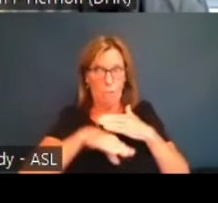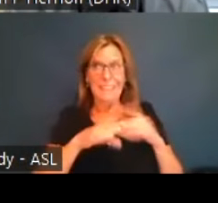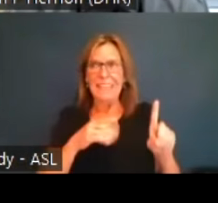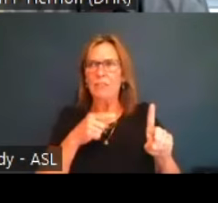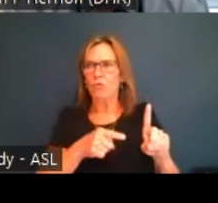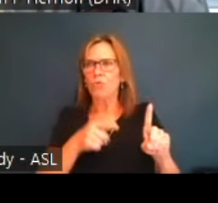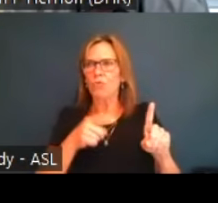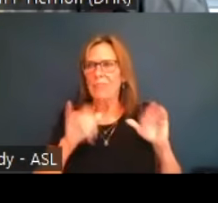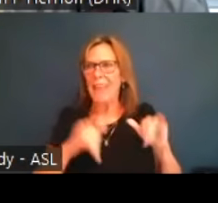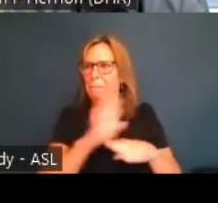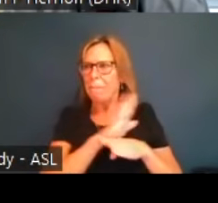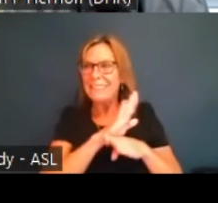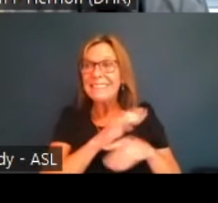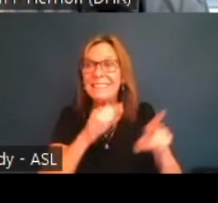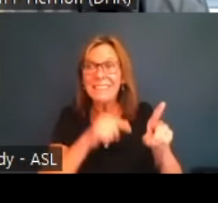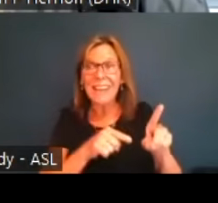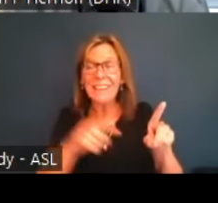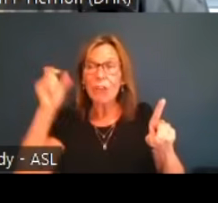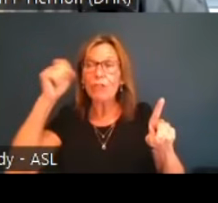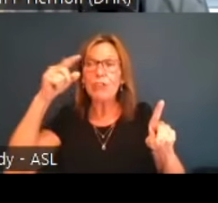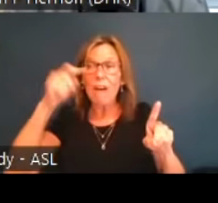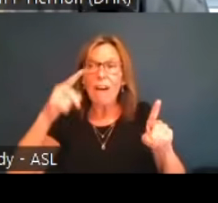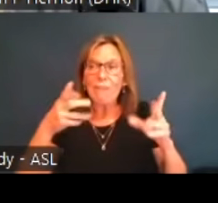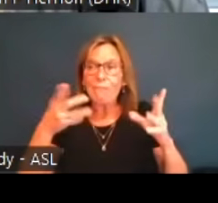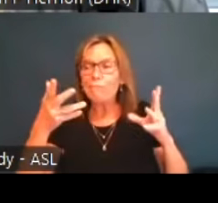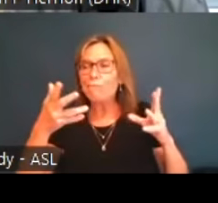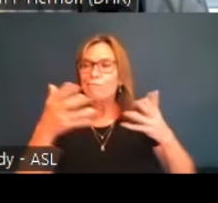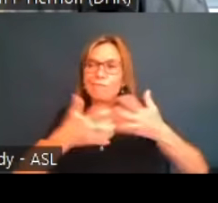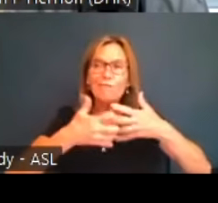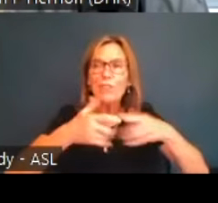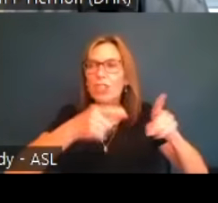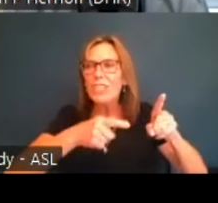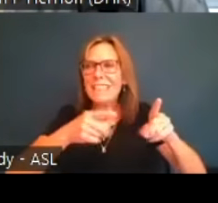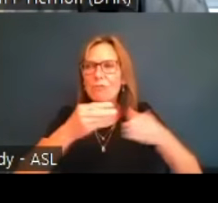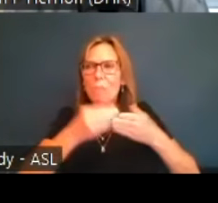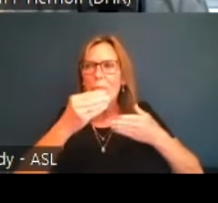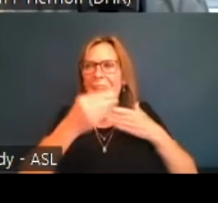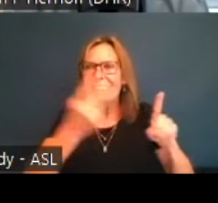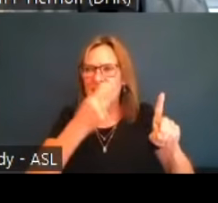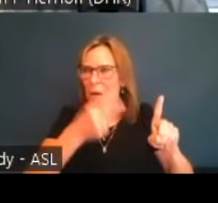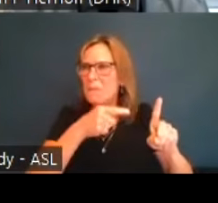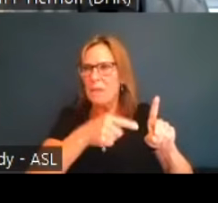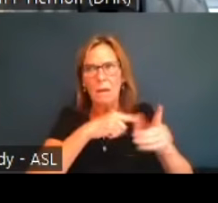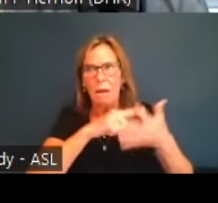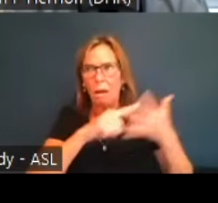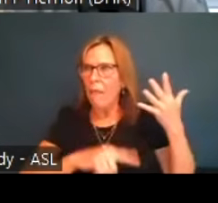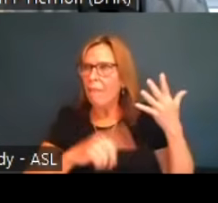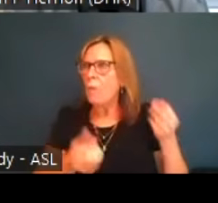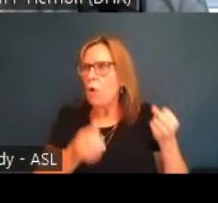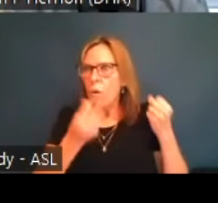kiosks that recently settled to make them accessible to people with visual impairments , I think Coin Star and I can'